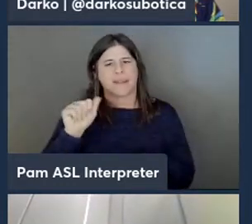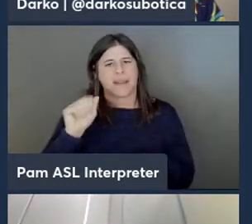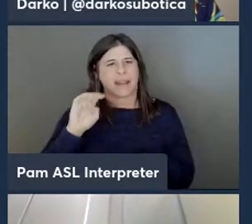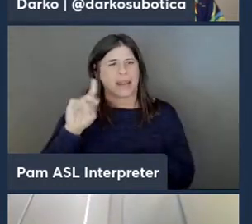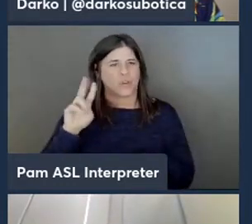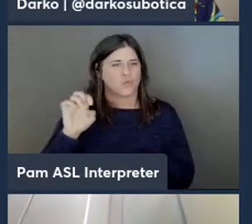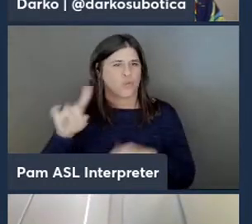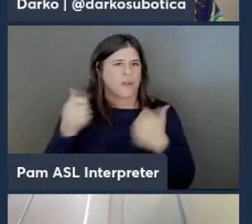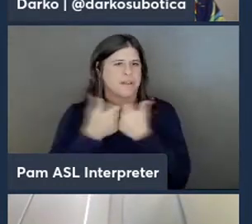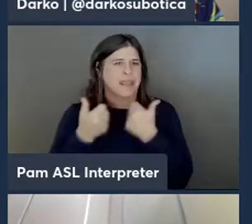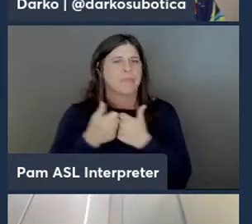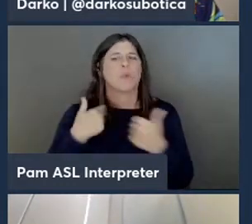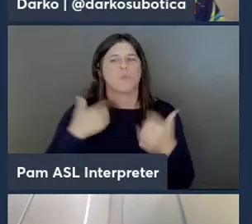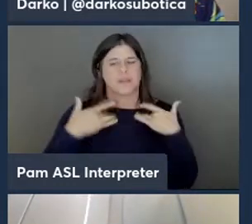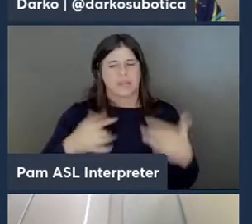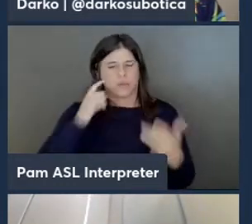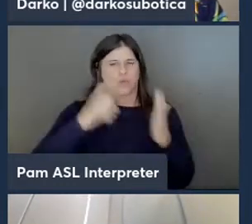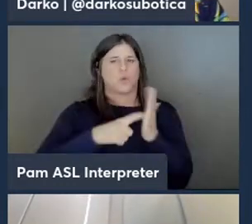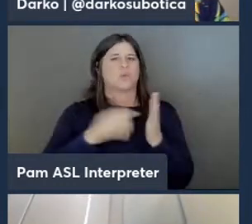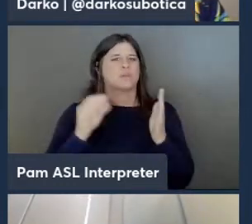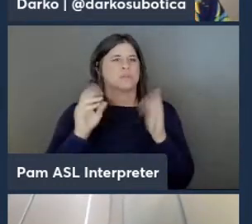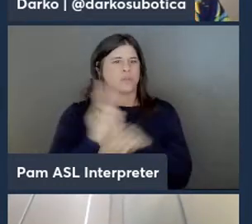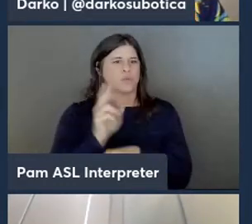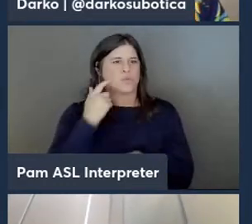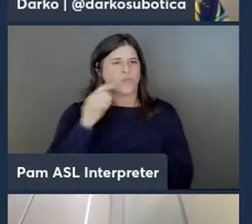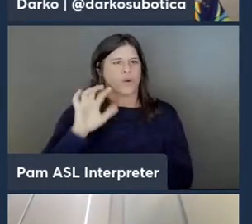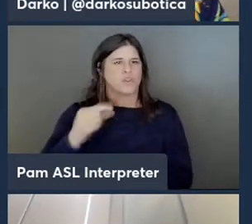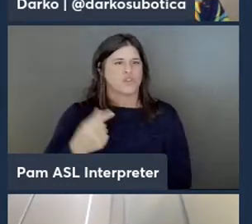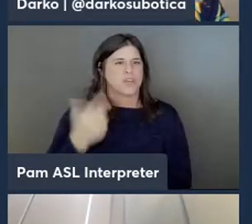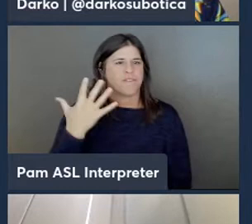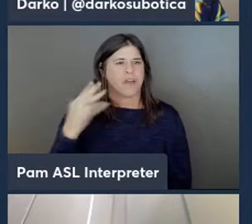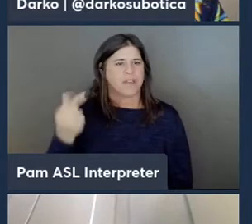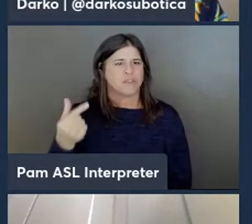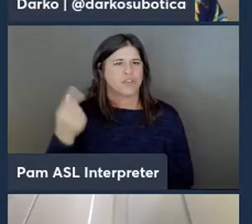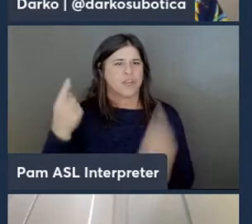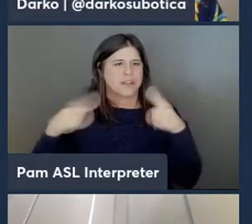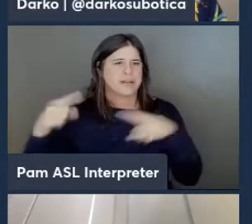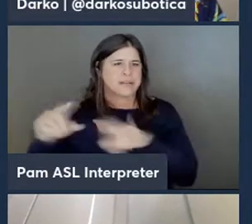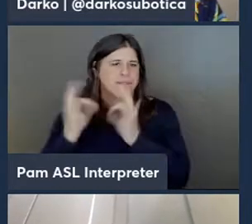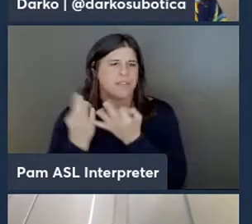that we see with, G5G instance families. The example here that we have here